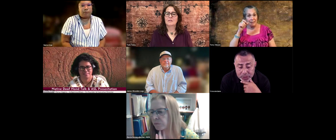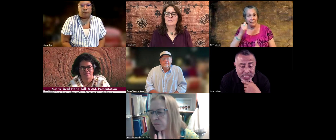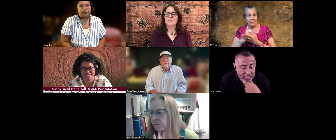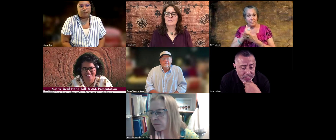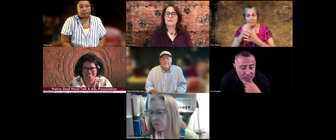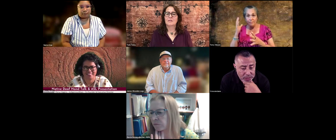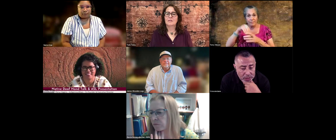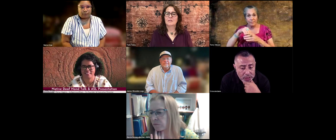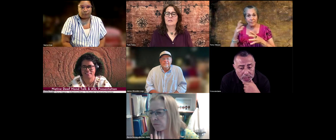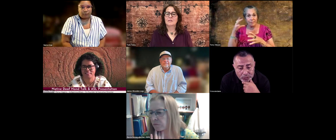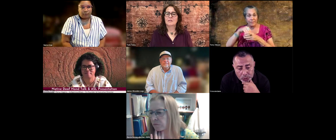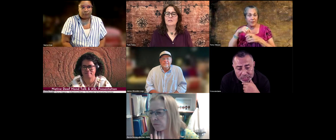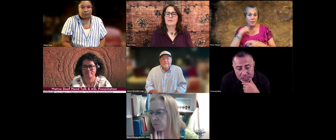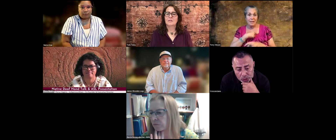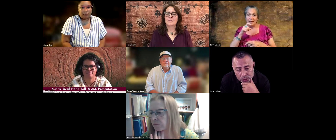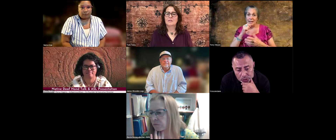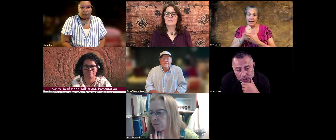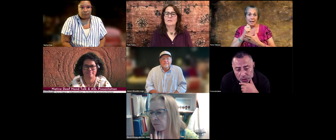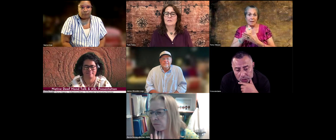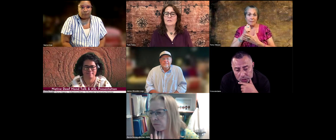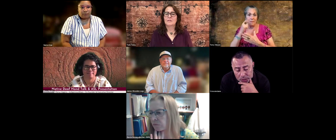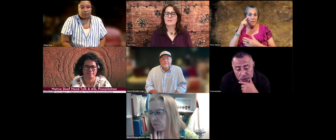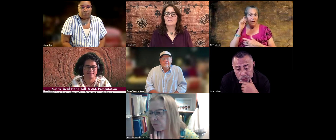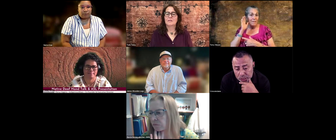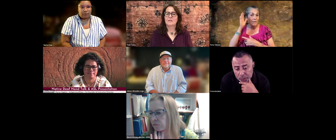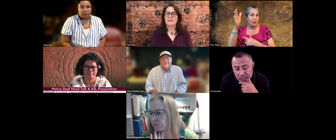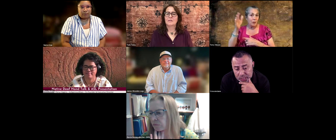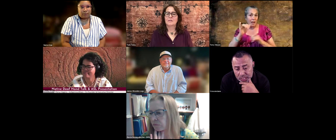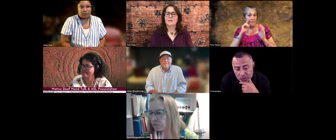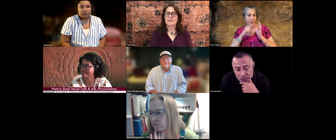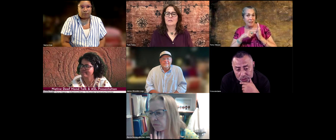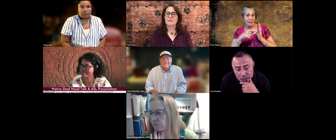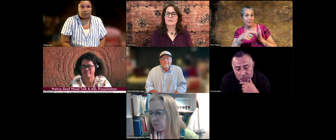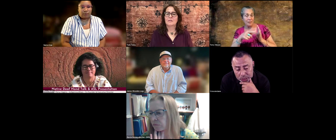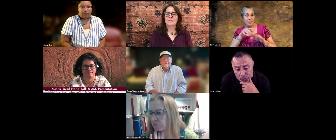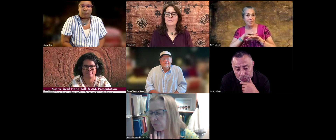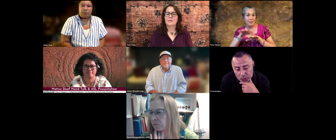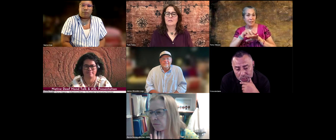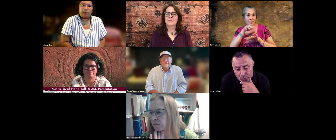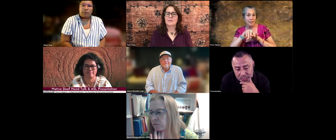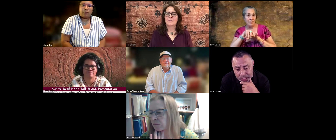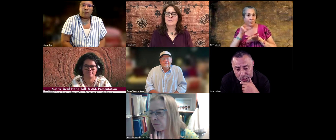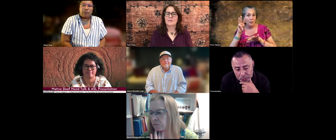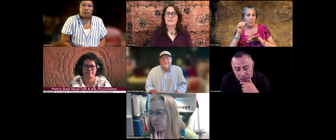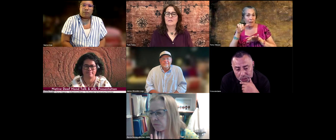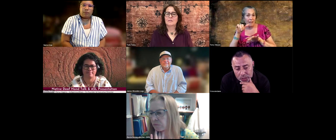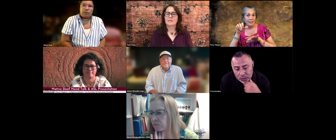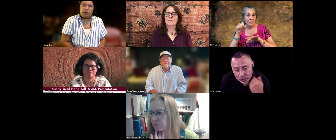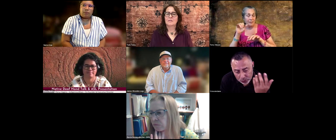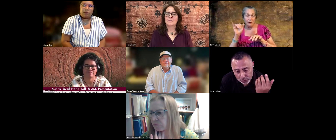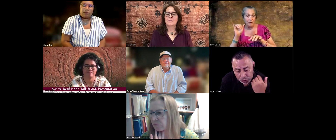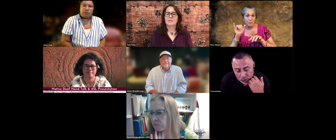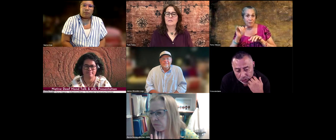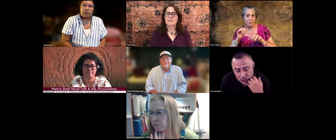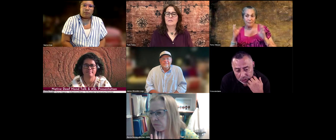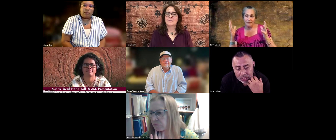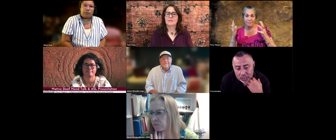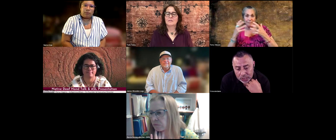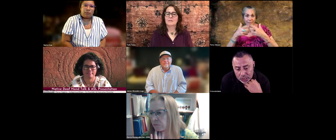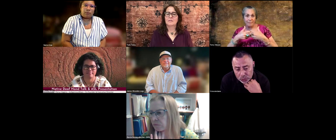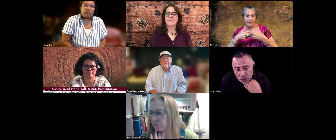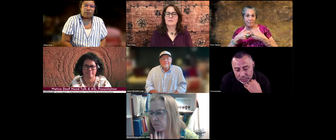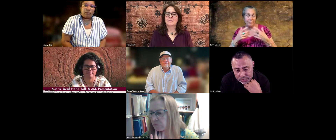From Canada and from Mexico. These groups are coming together. Because we know that we need help. For the future.